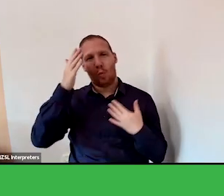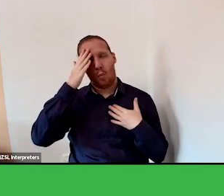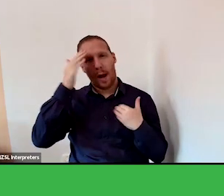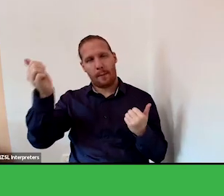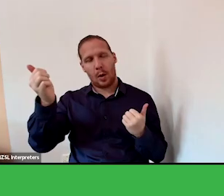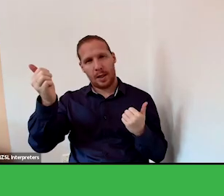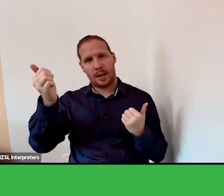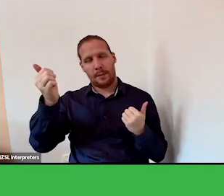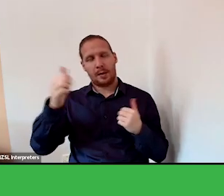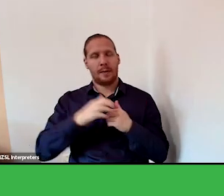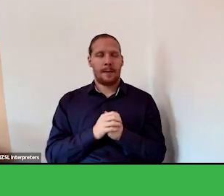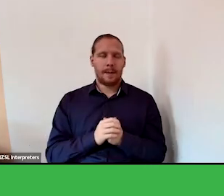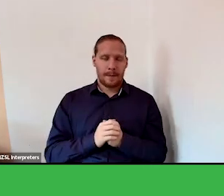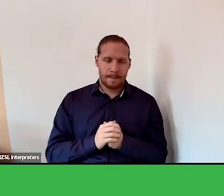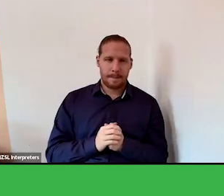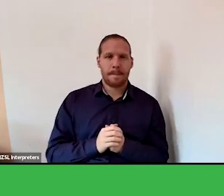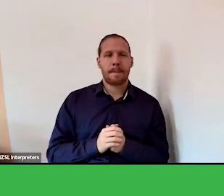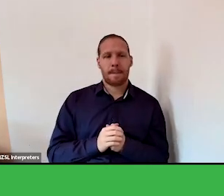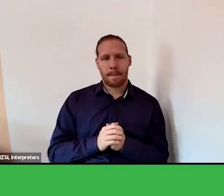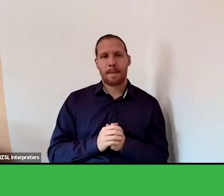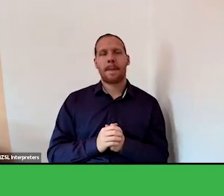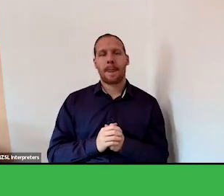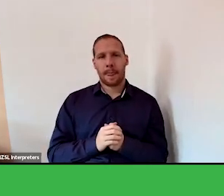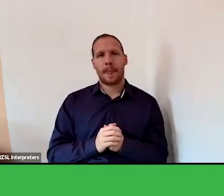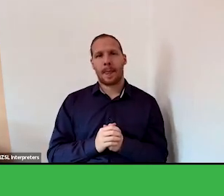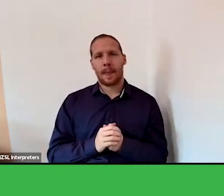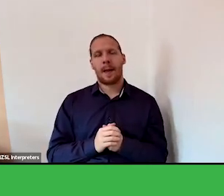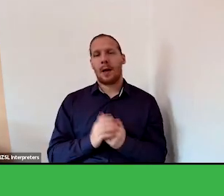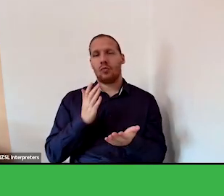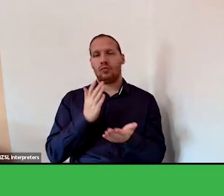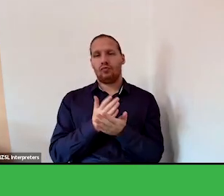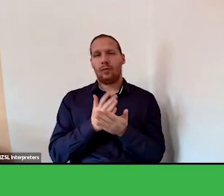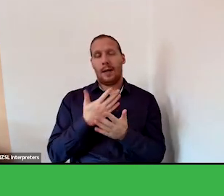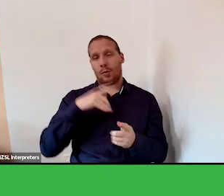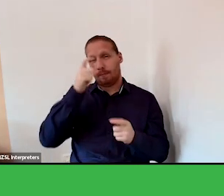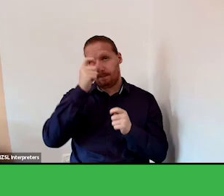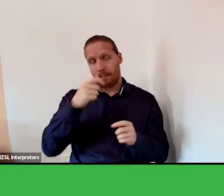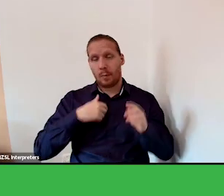Just before I do, I would like to give a big mihi to our whole team that have been involved in this snapshot.